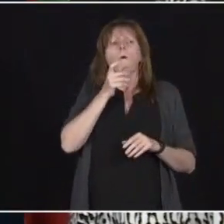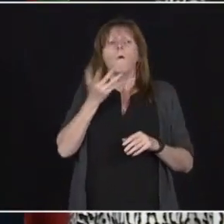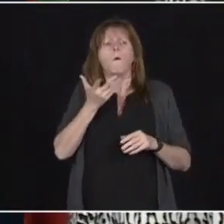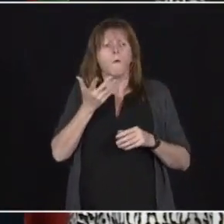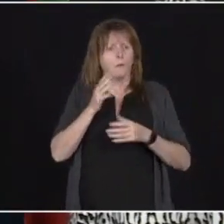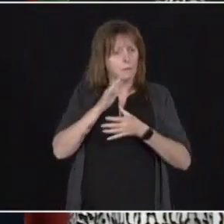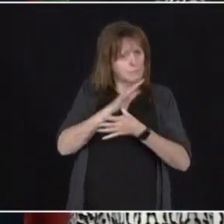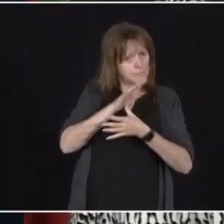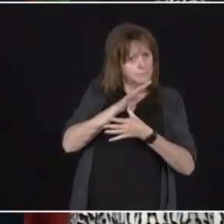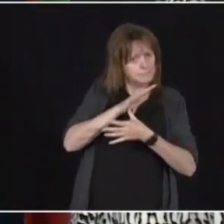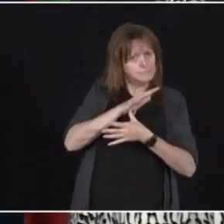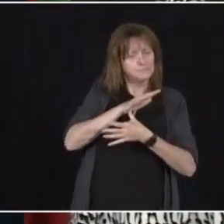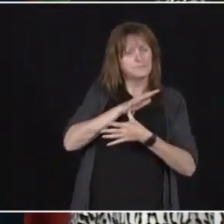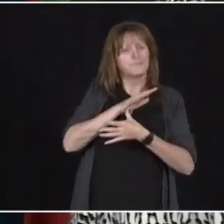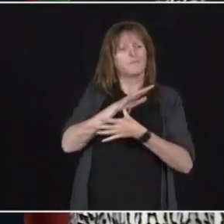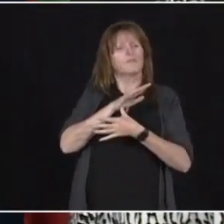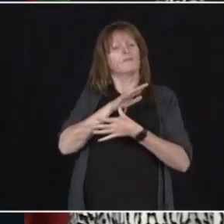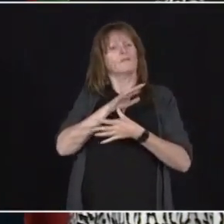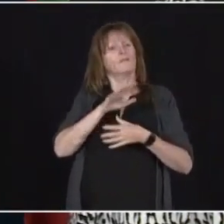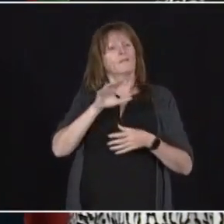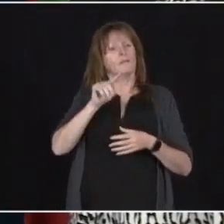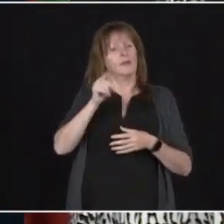Father and son